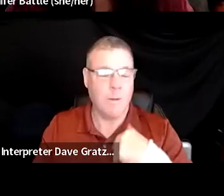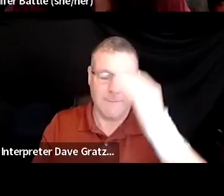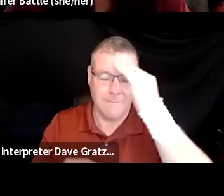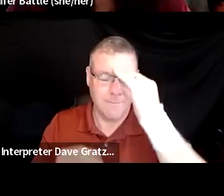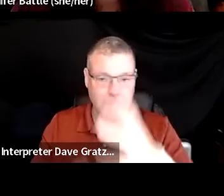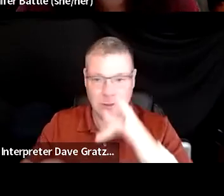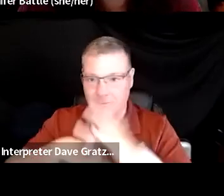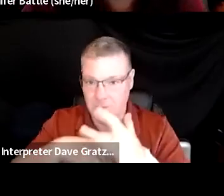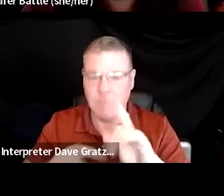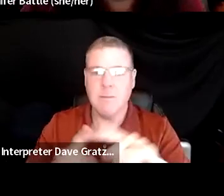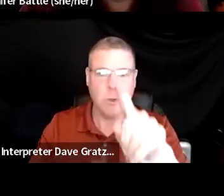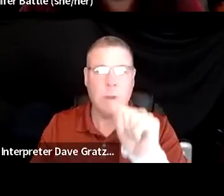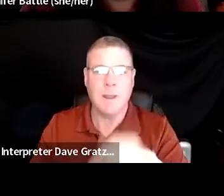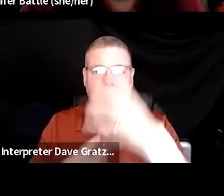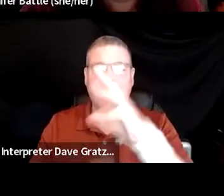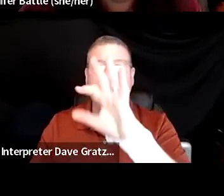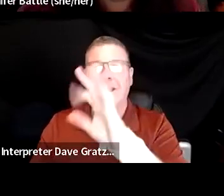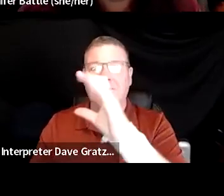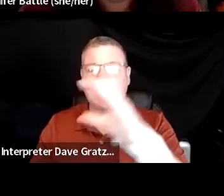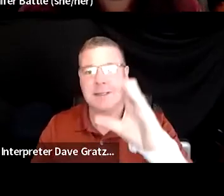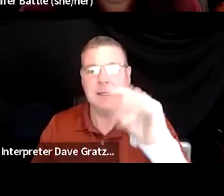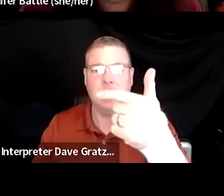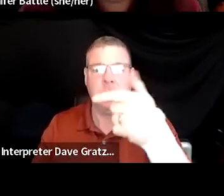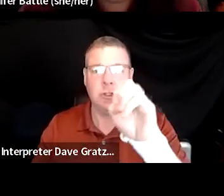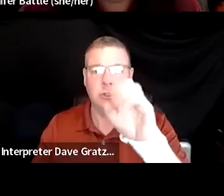but I think you can look up FCC geolocation meeting,